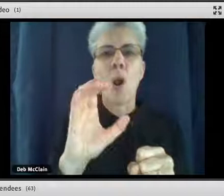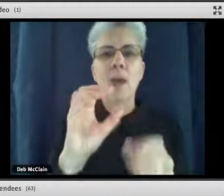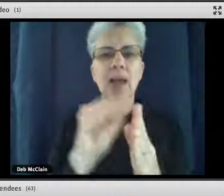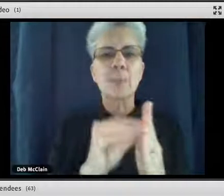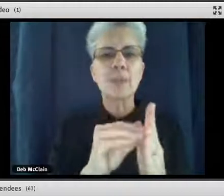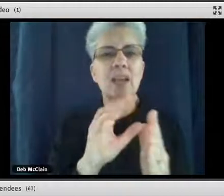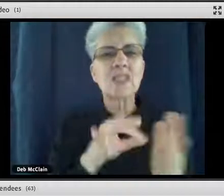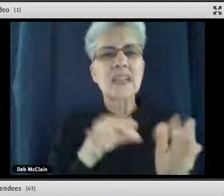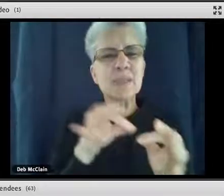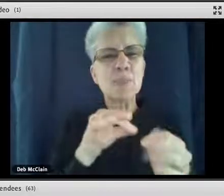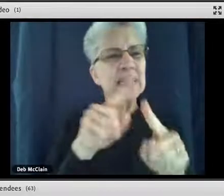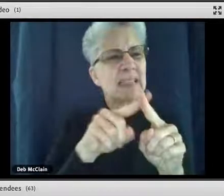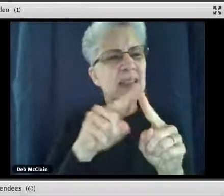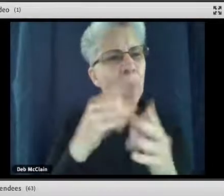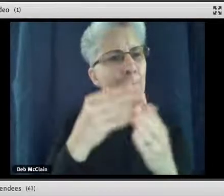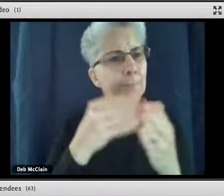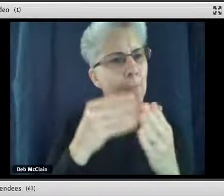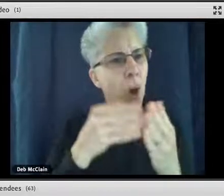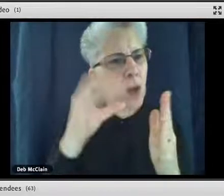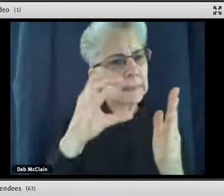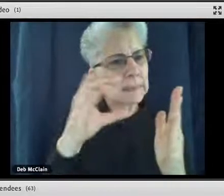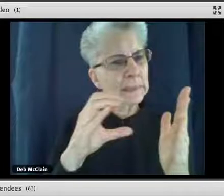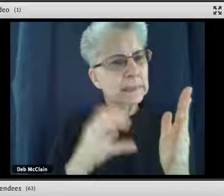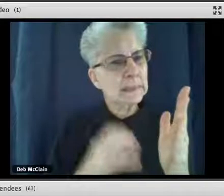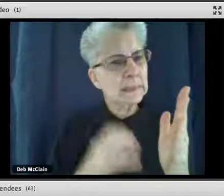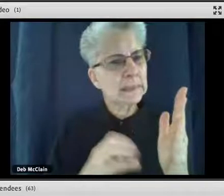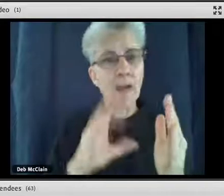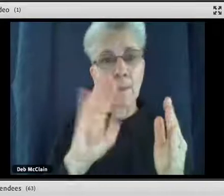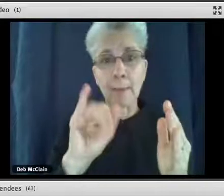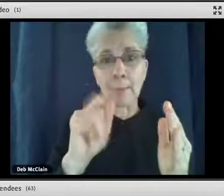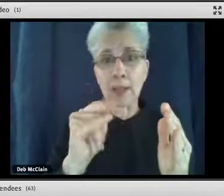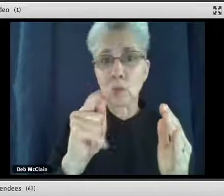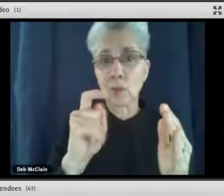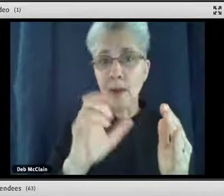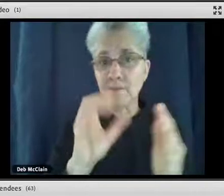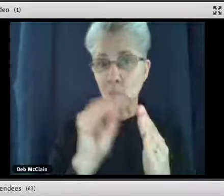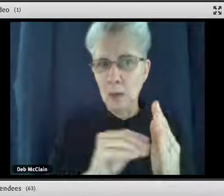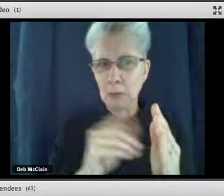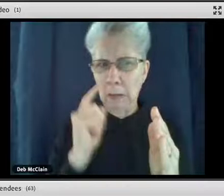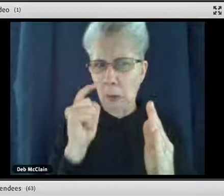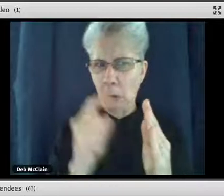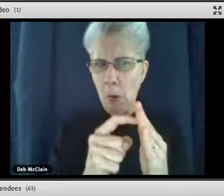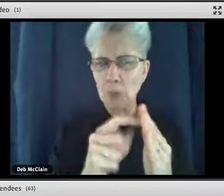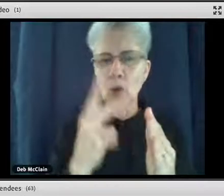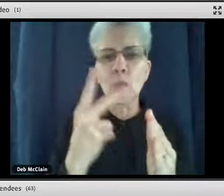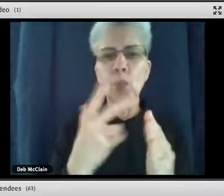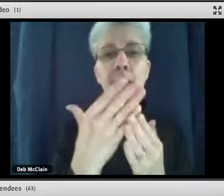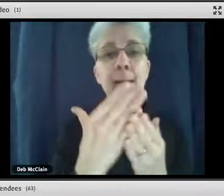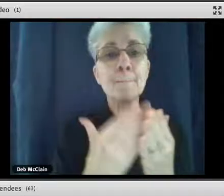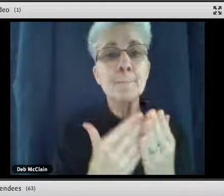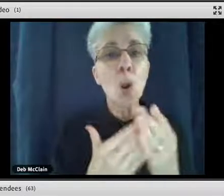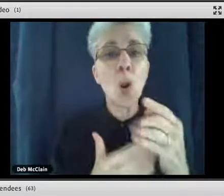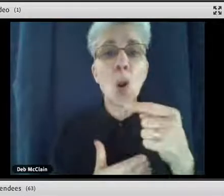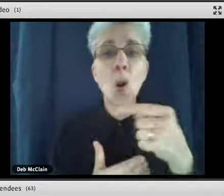It describes the different parts of a bibliographic record. Note how it says the three main components